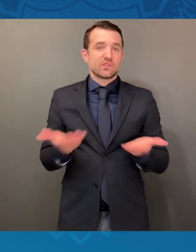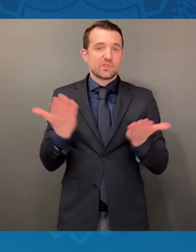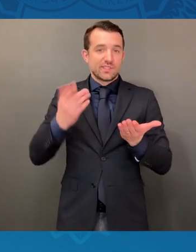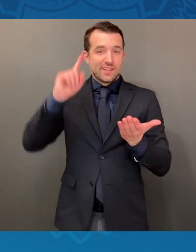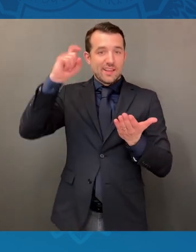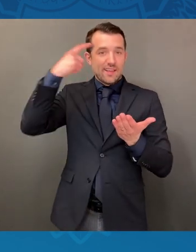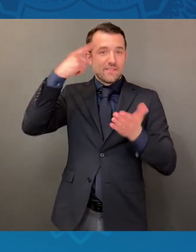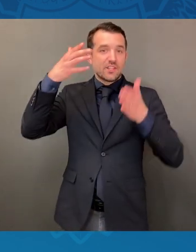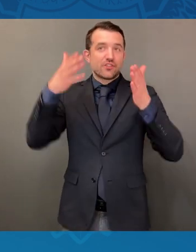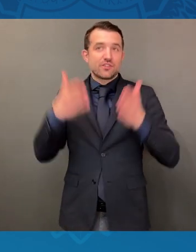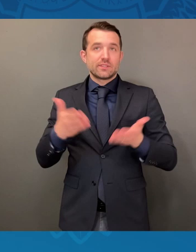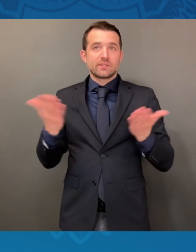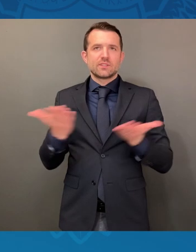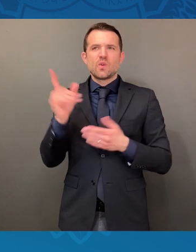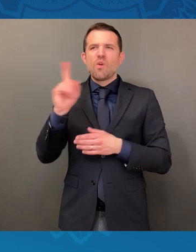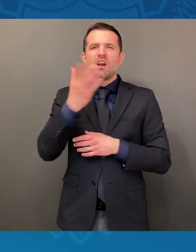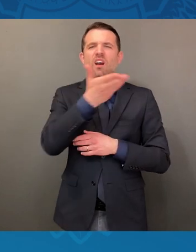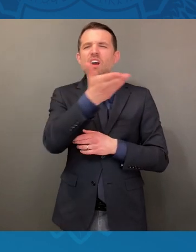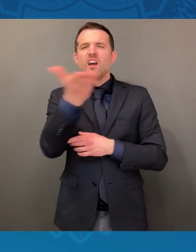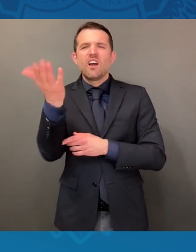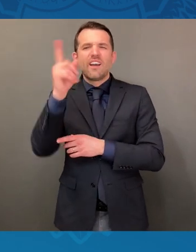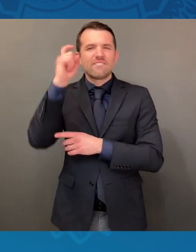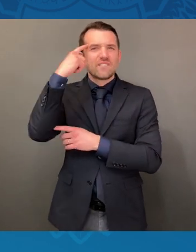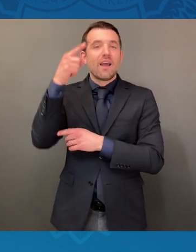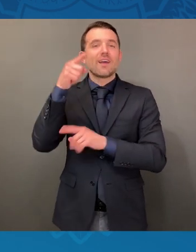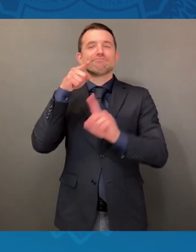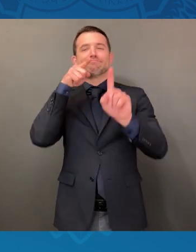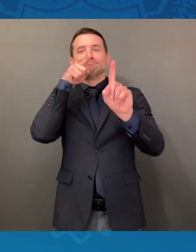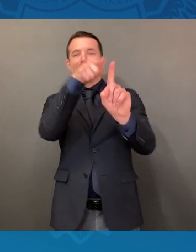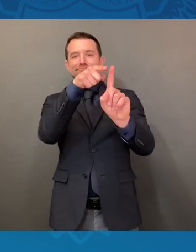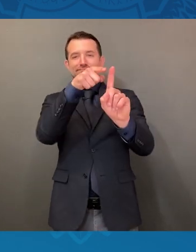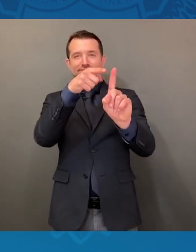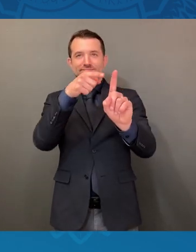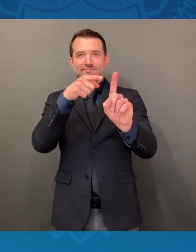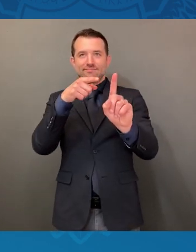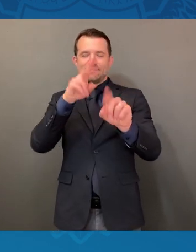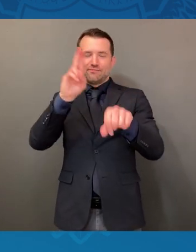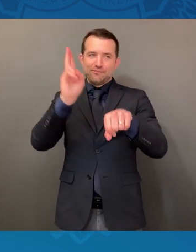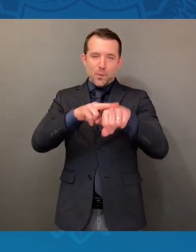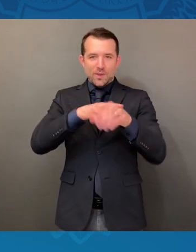He's here, and there you are, of course you are .